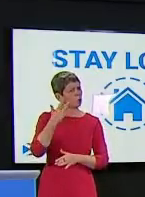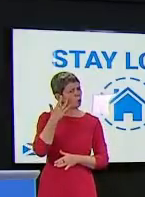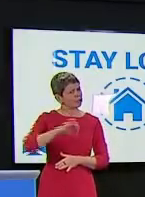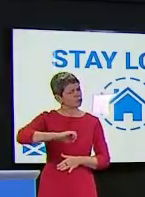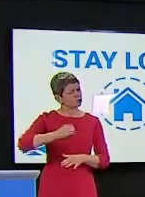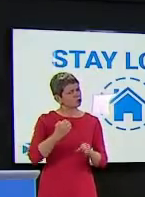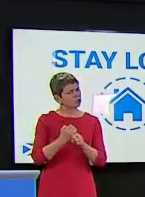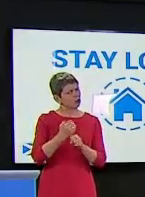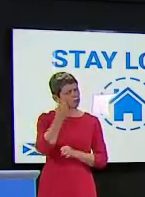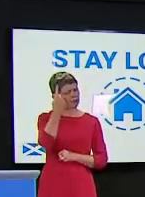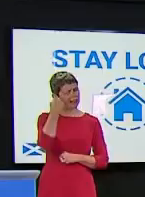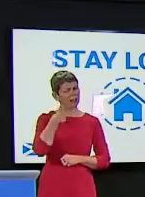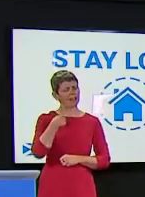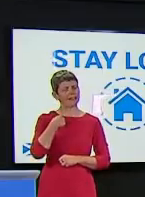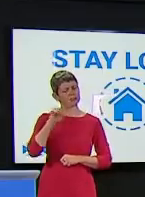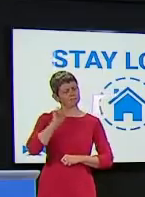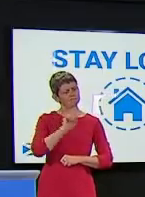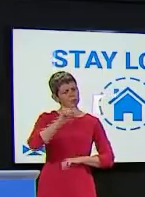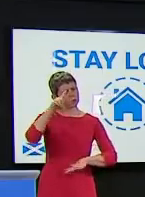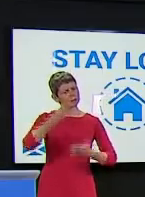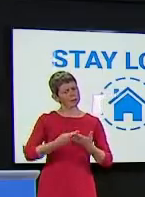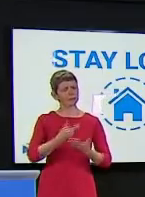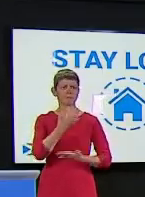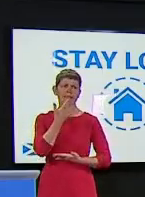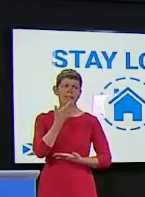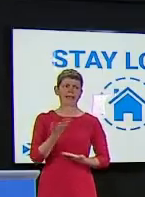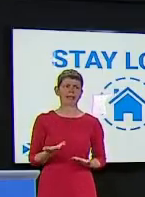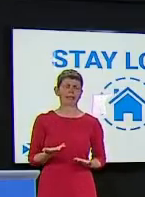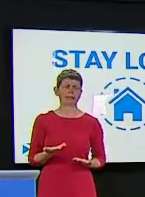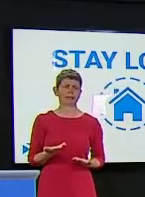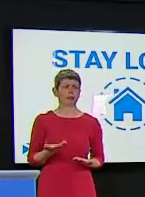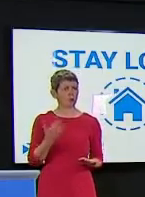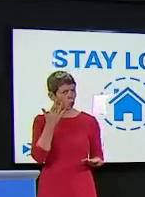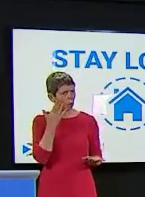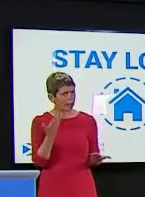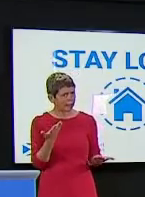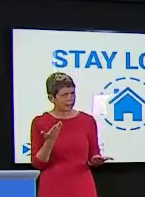decision and also just on your announcement today you've changed quite significantly to allow six